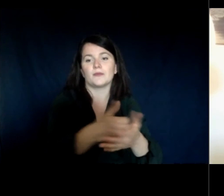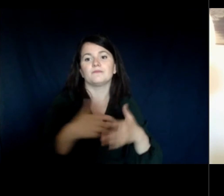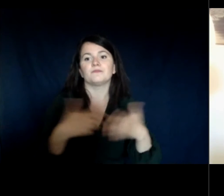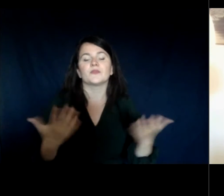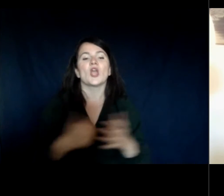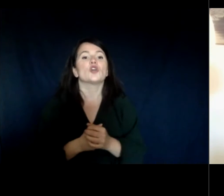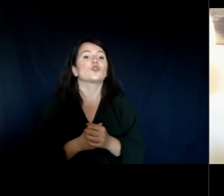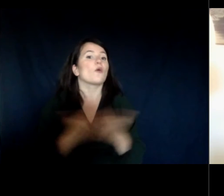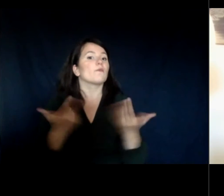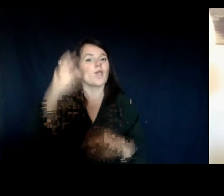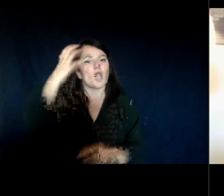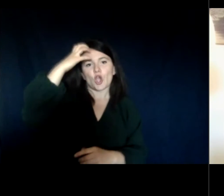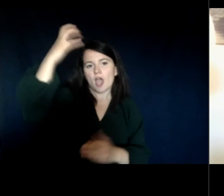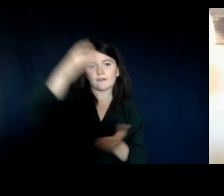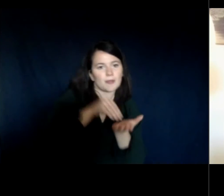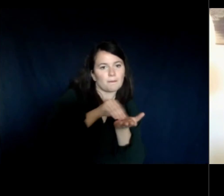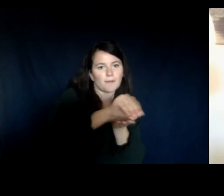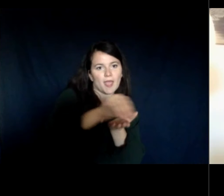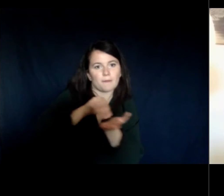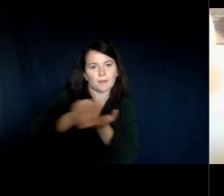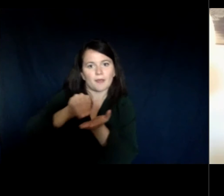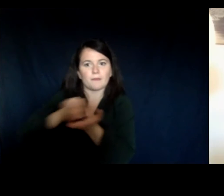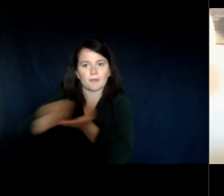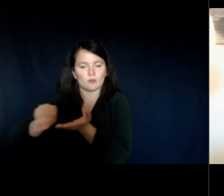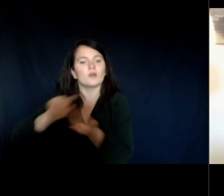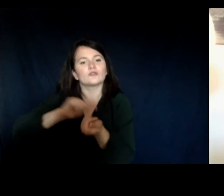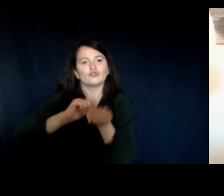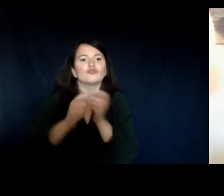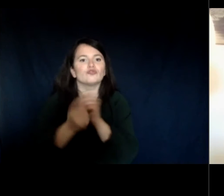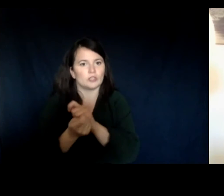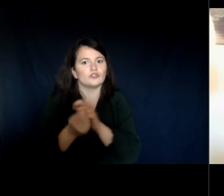The negotiated procedure without prior publications may be used,